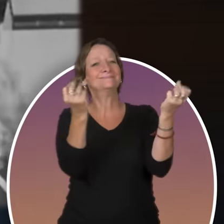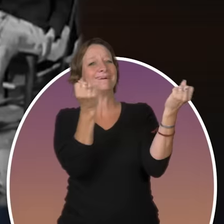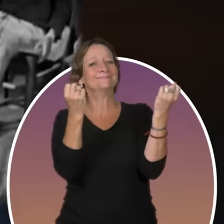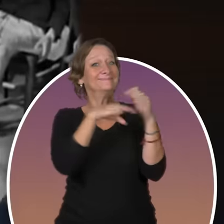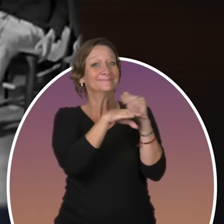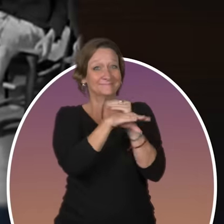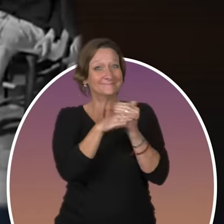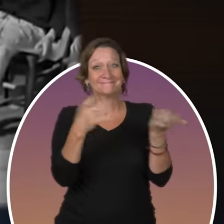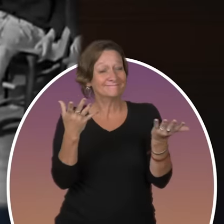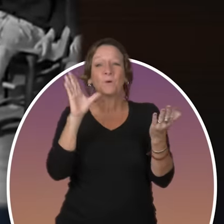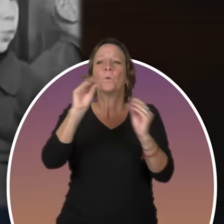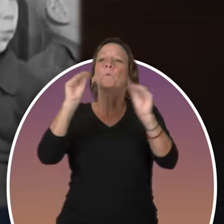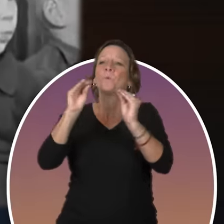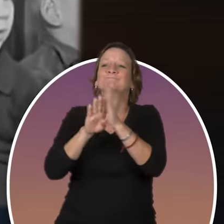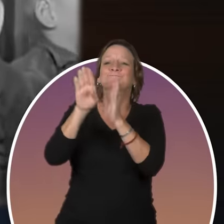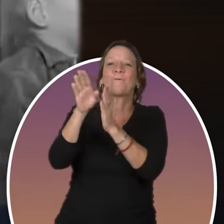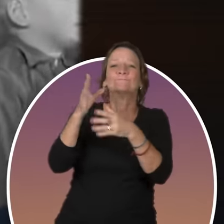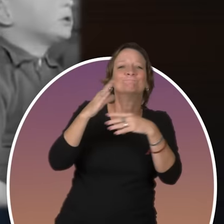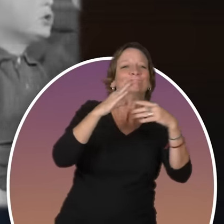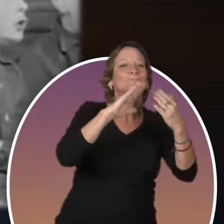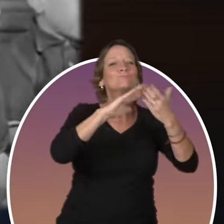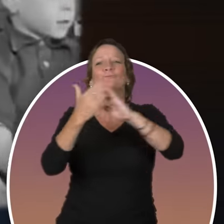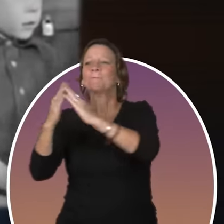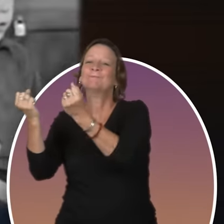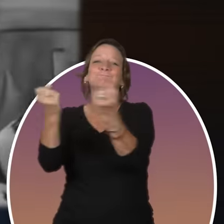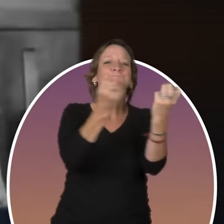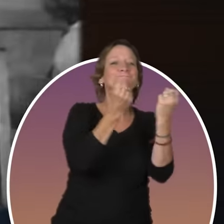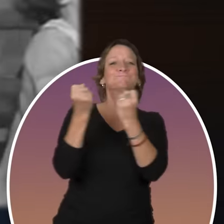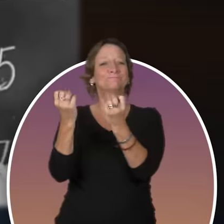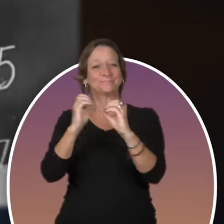to sign language education, or the ability to form communities with fellow signers.